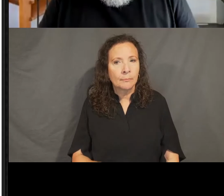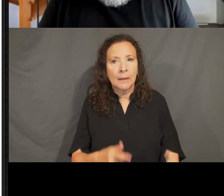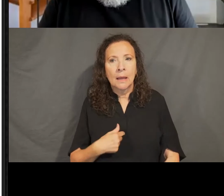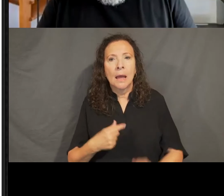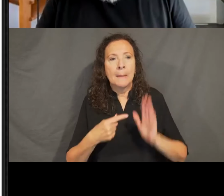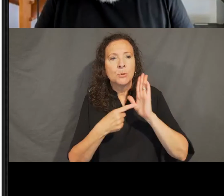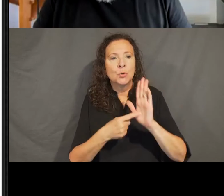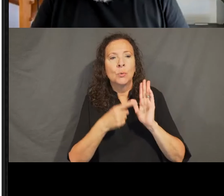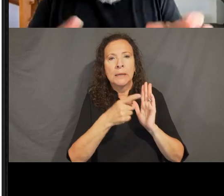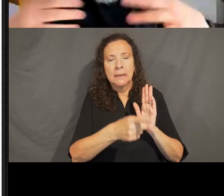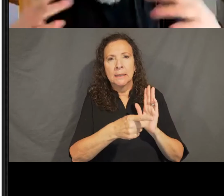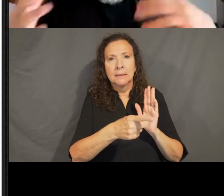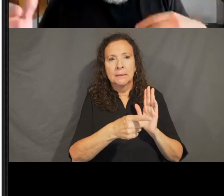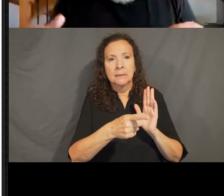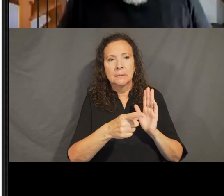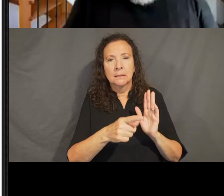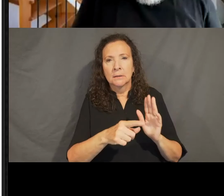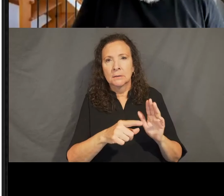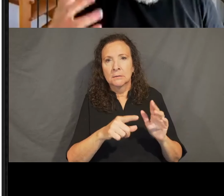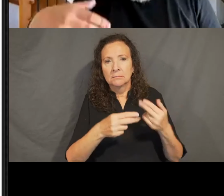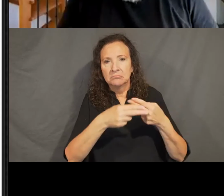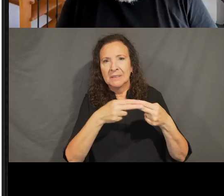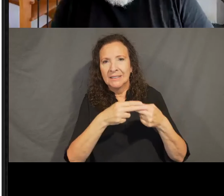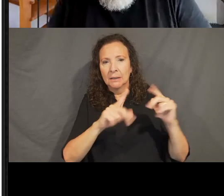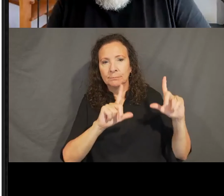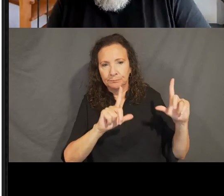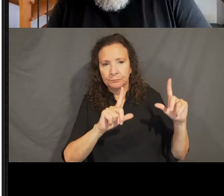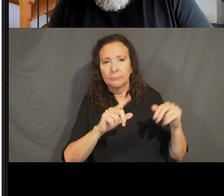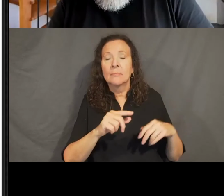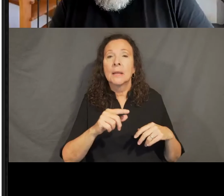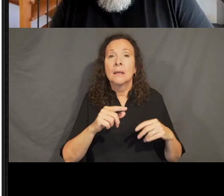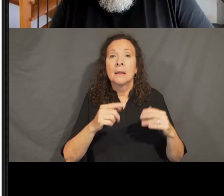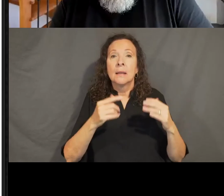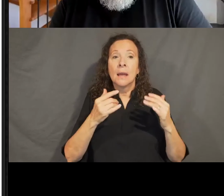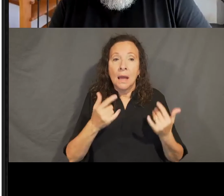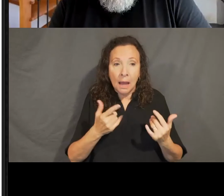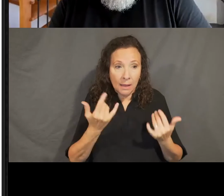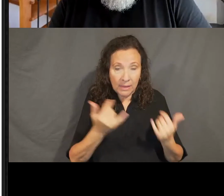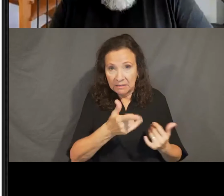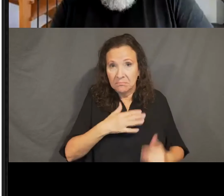I put together on my web site for today's event, it basically speaks to all the handouts